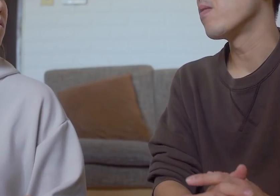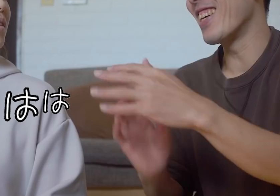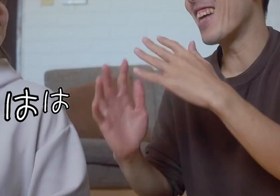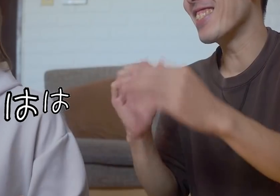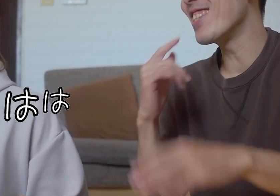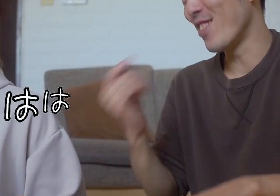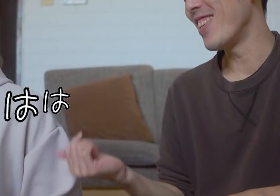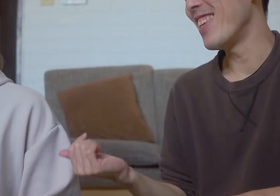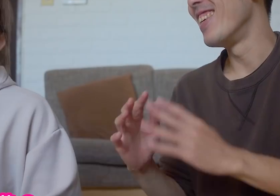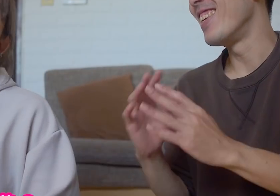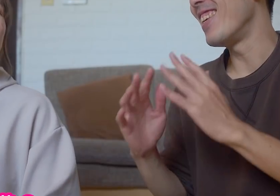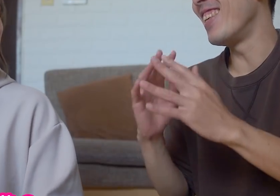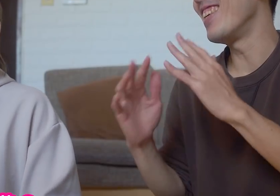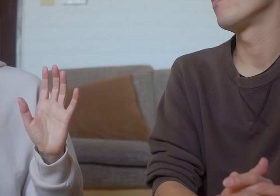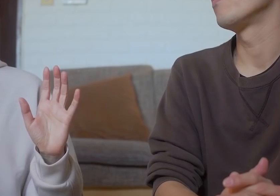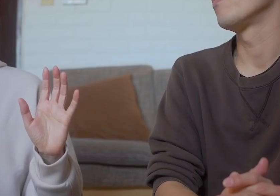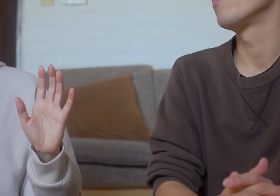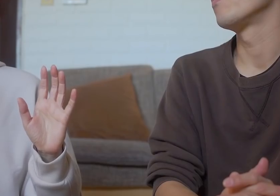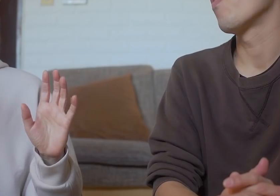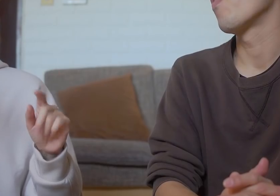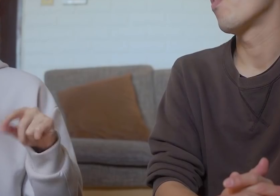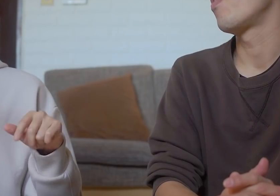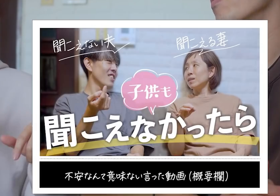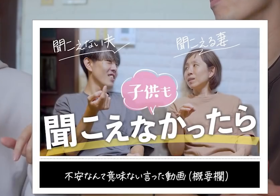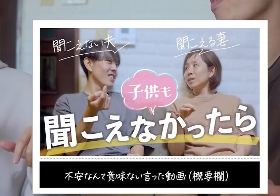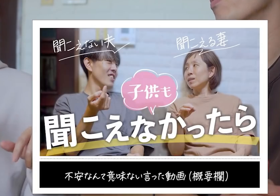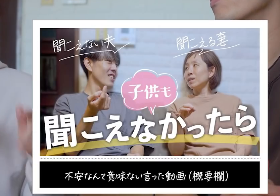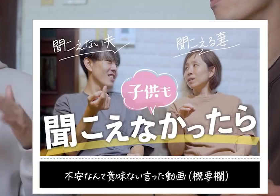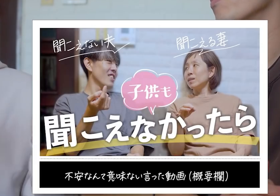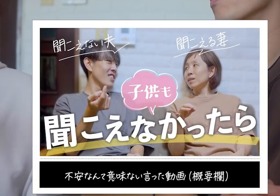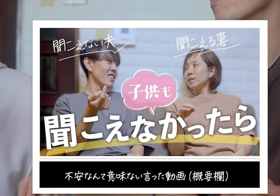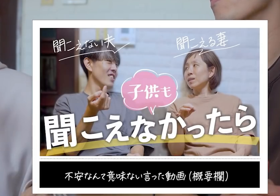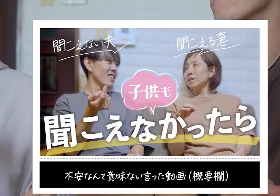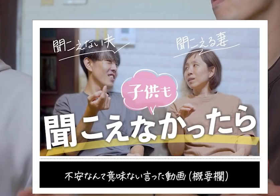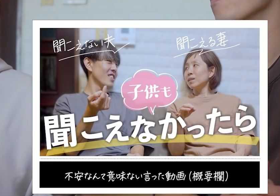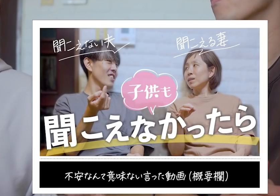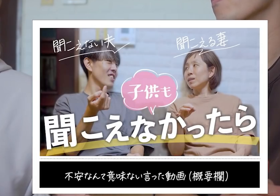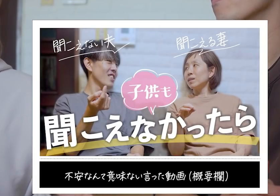(Dad)That would be a fight, wouldn't it LOL (Mom)Fight? LOL (Mom)The other day, in a video, I said that anxiety doesn't mean anything,